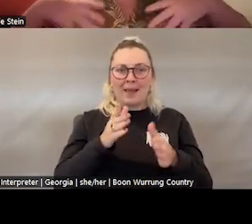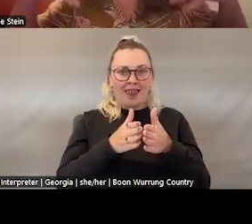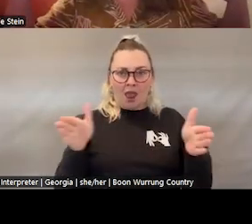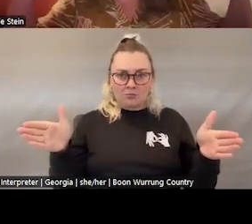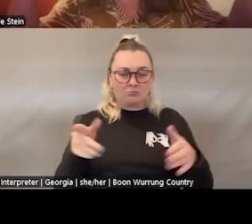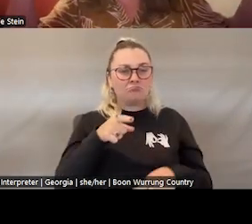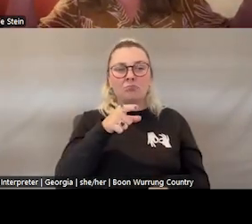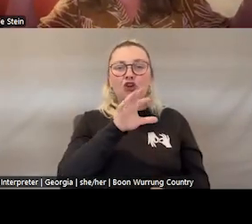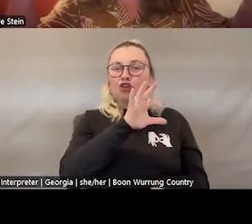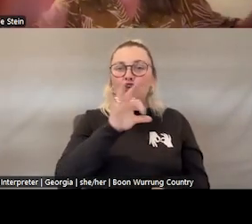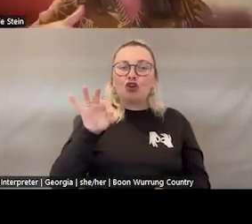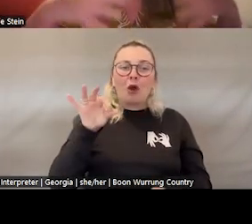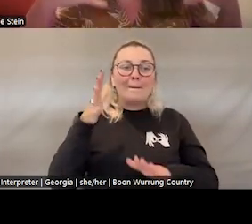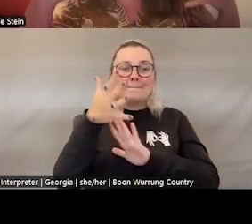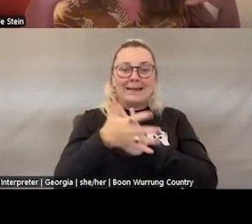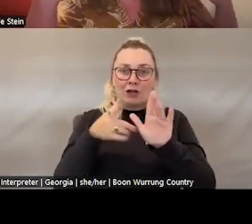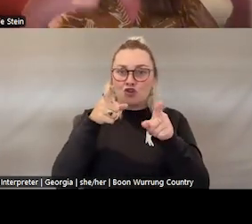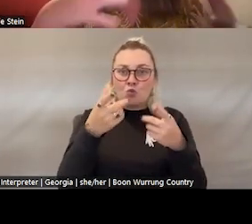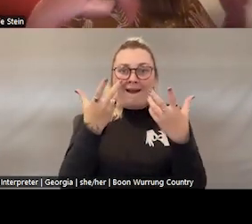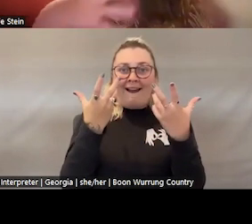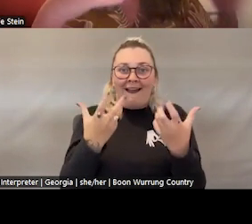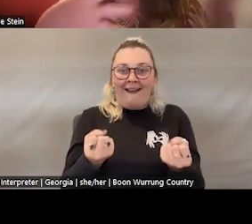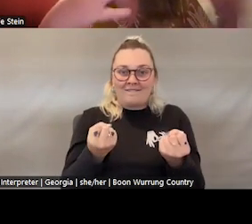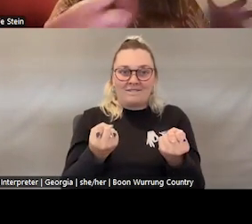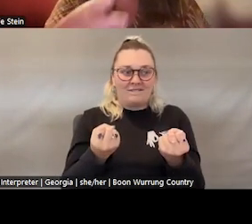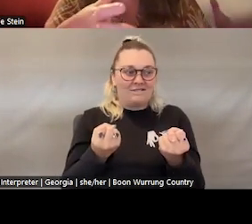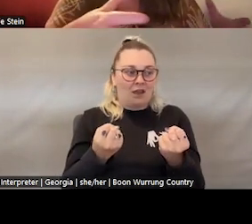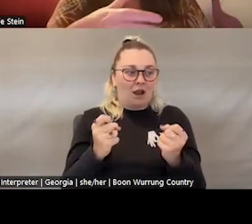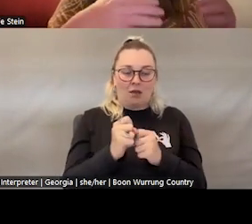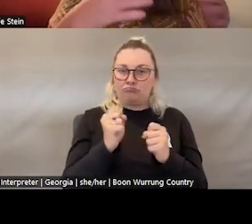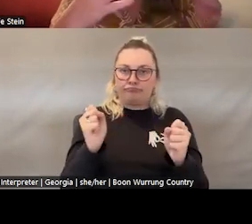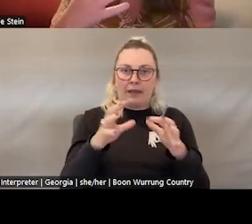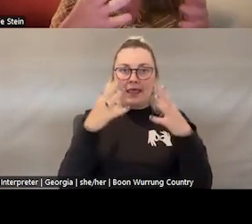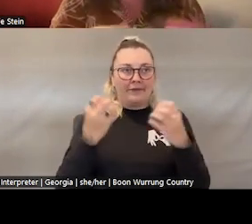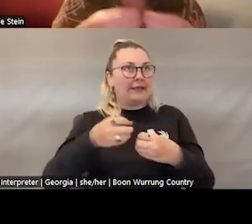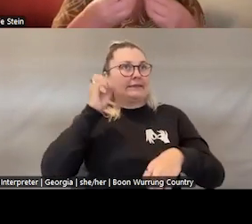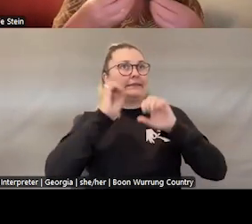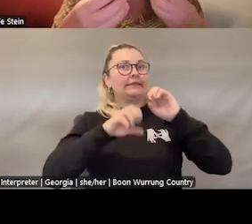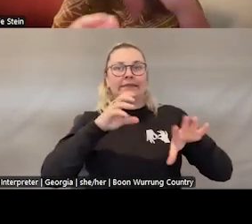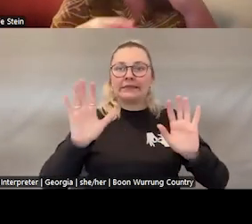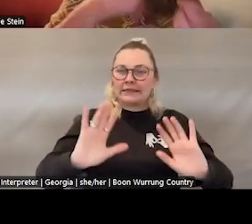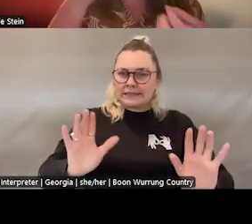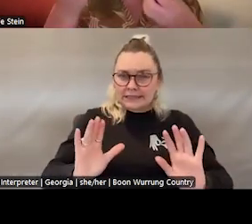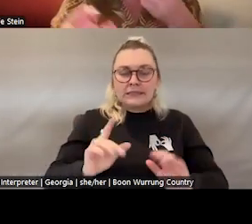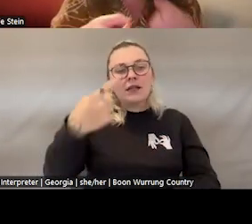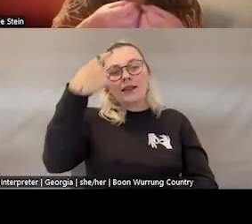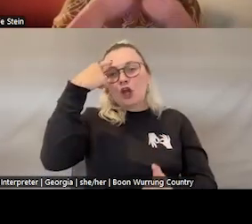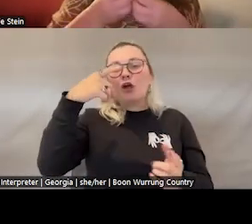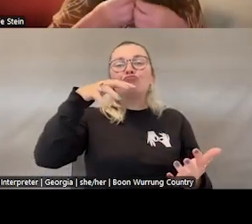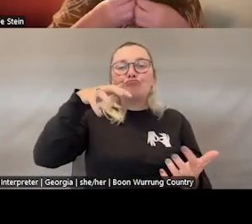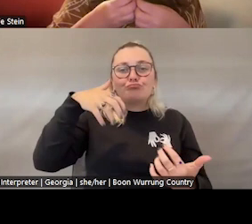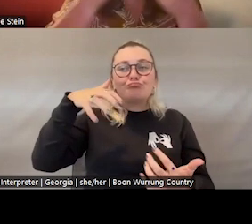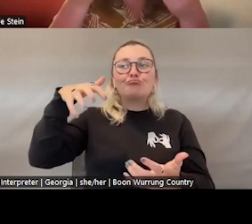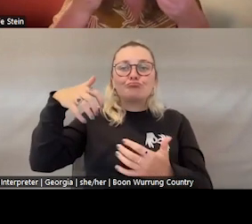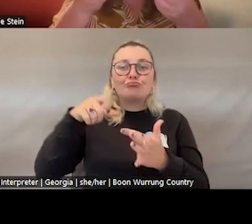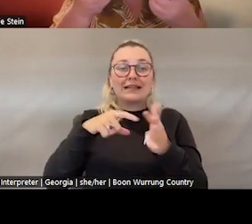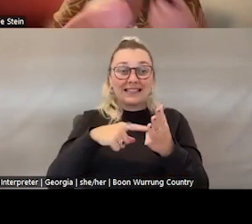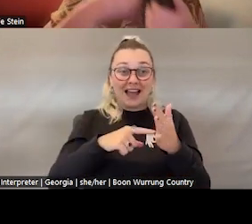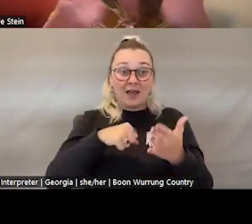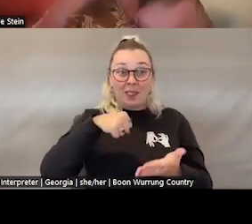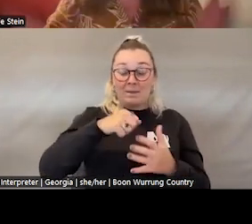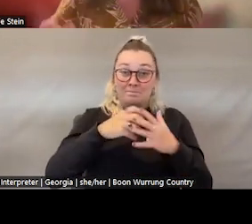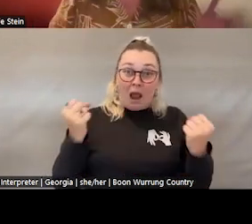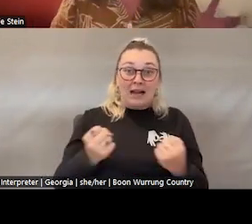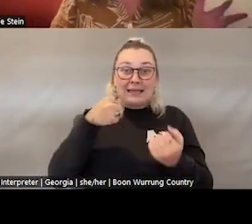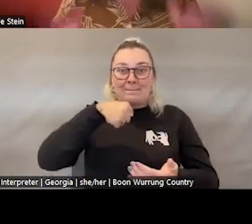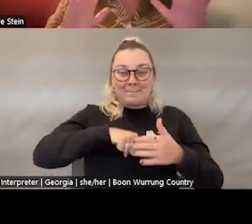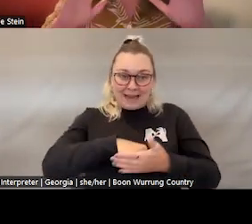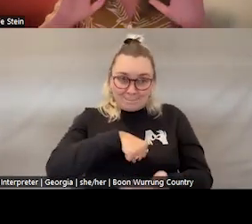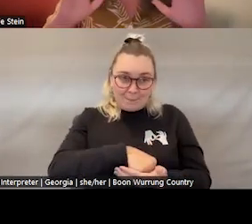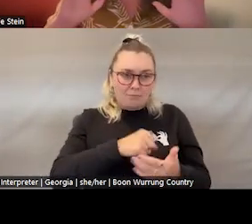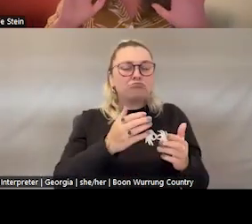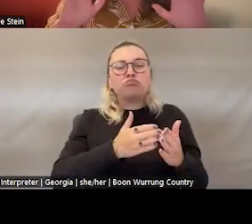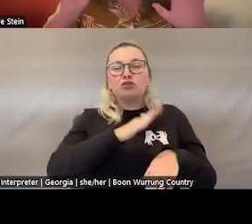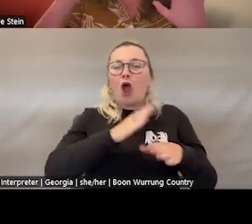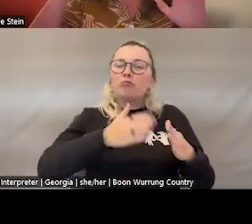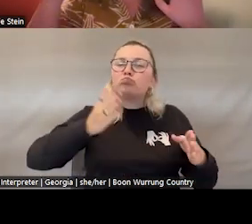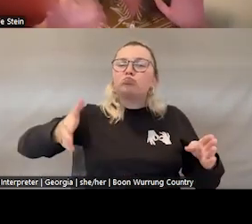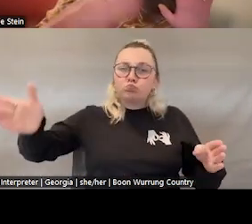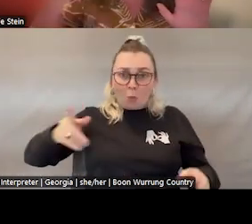that have it happens all at once. Think of it you are collecting this, it is going to build